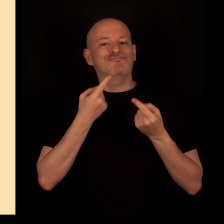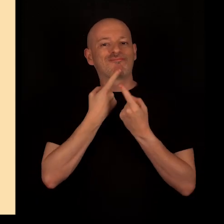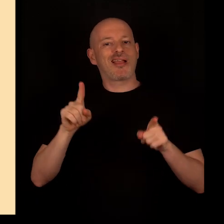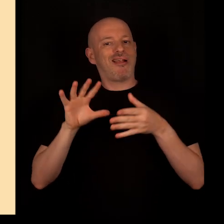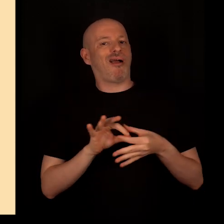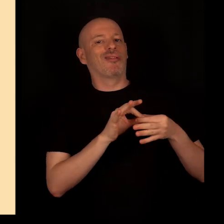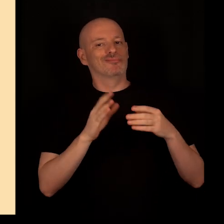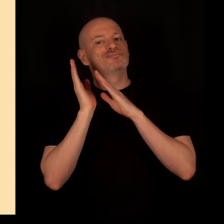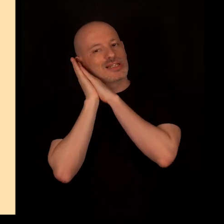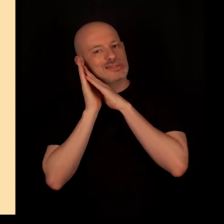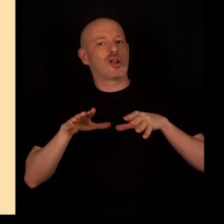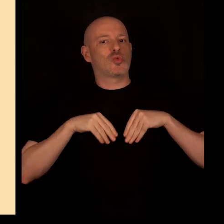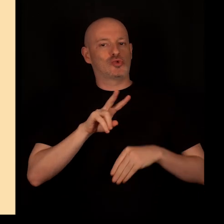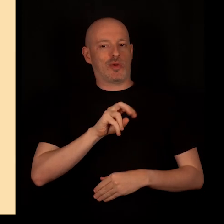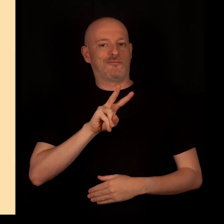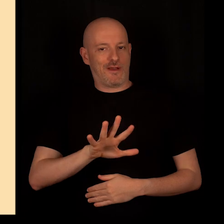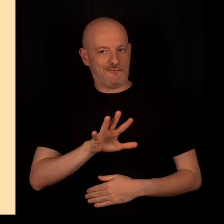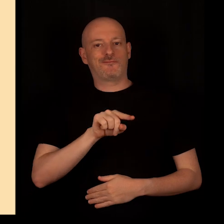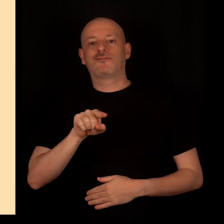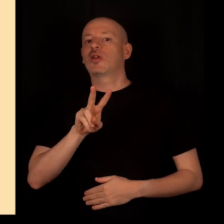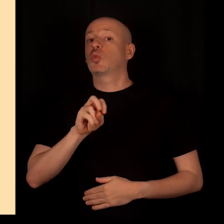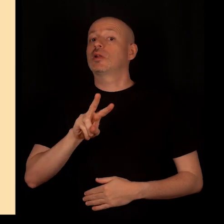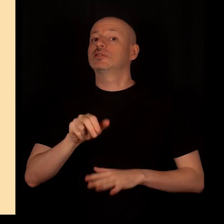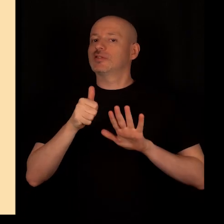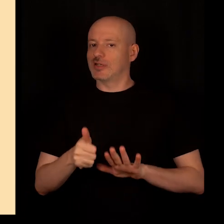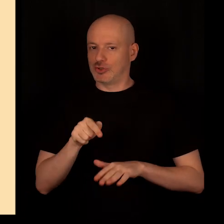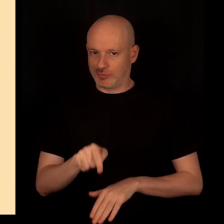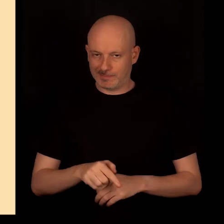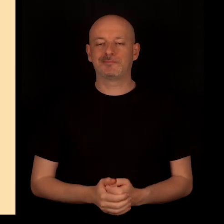of this Call for Residency Hosts 2025-2026.